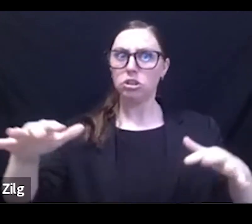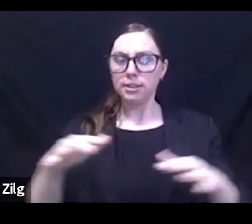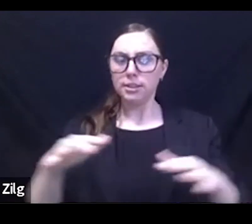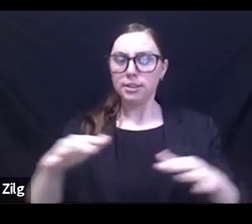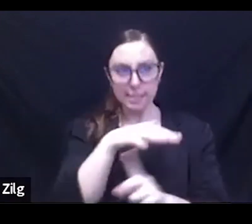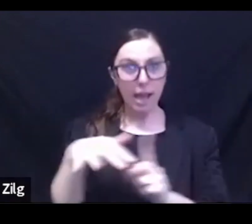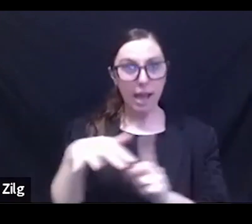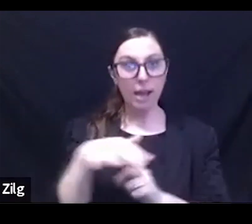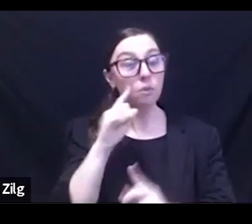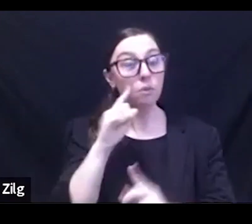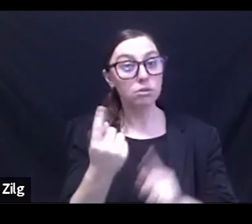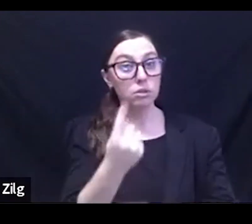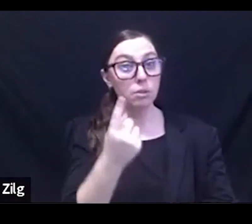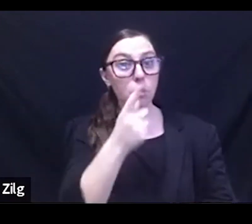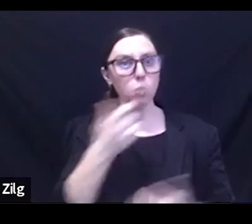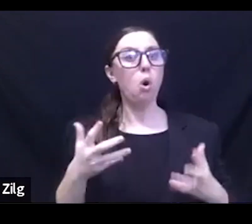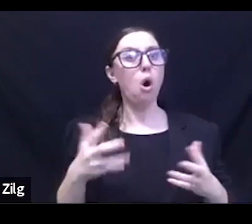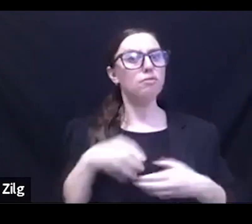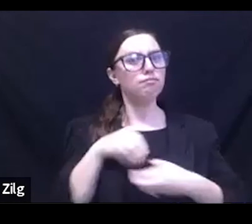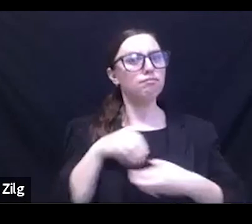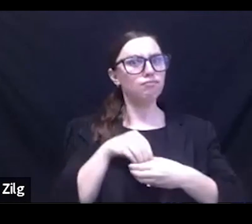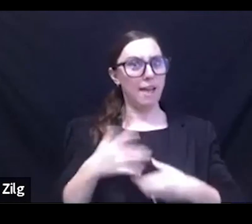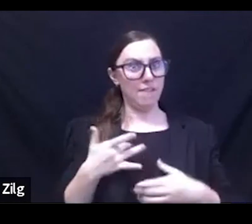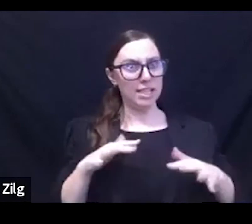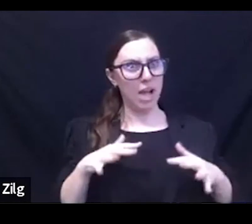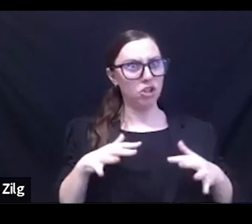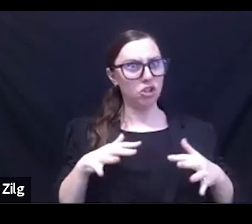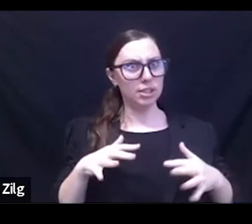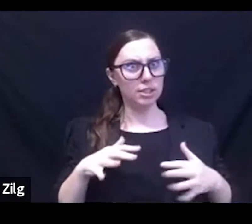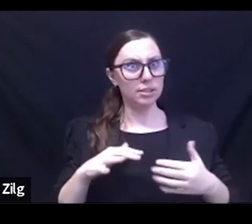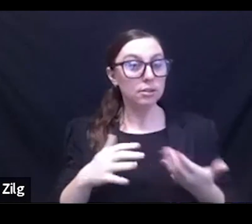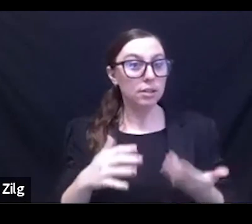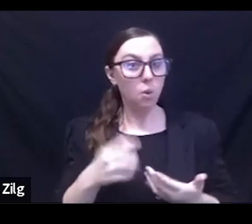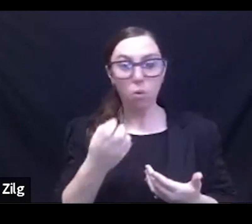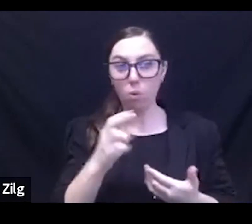when, for someone who's already anxious, has serious problems with anxiety, for